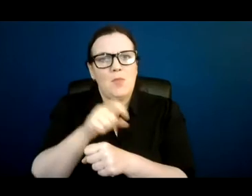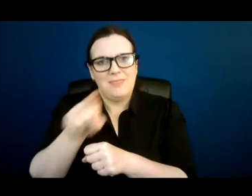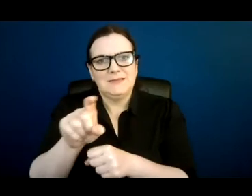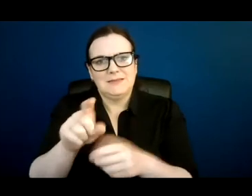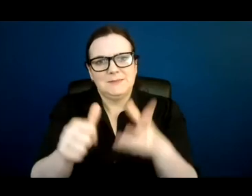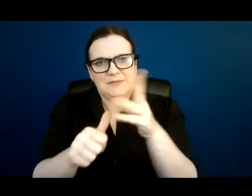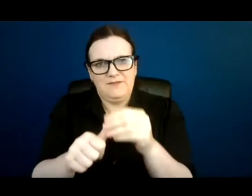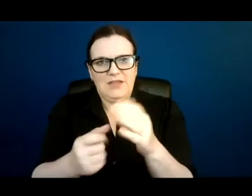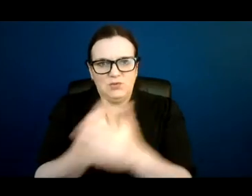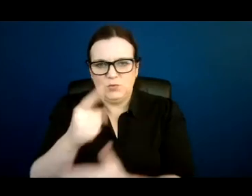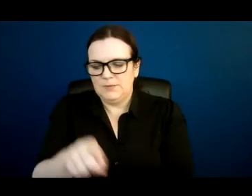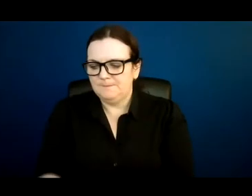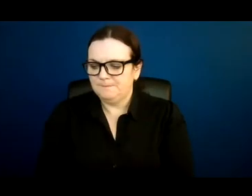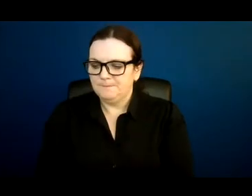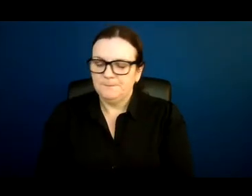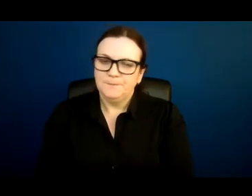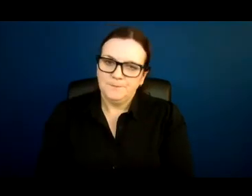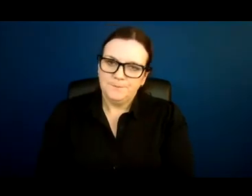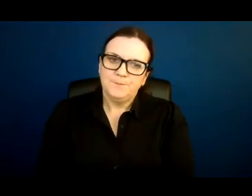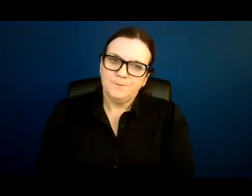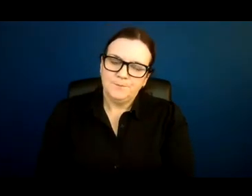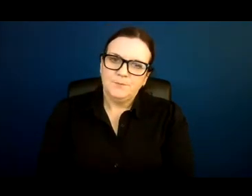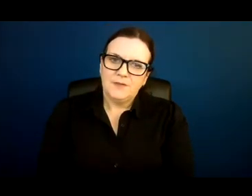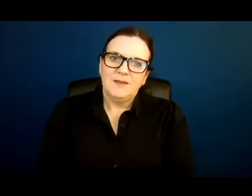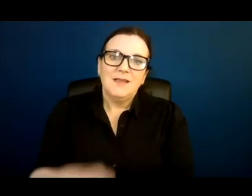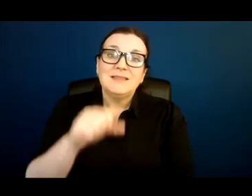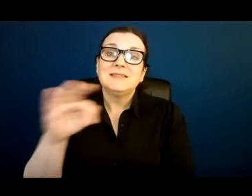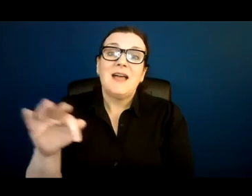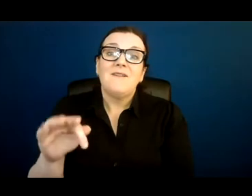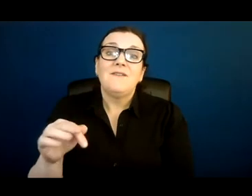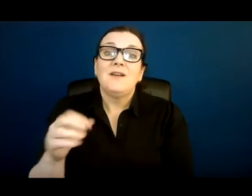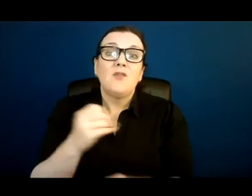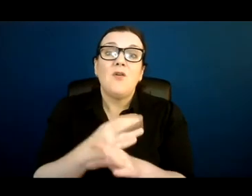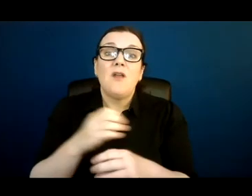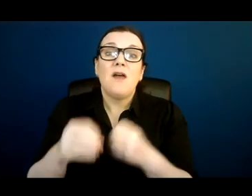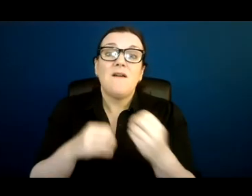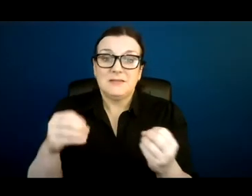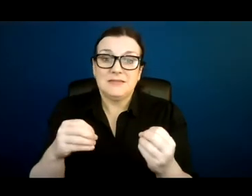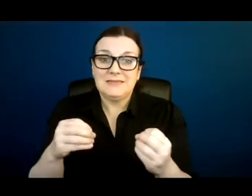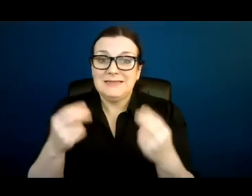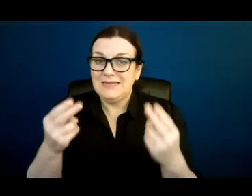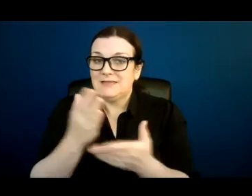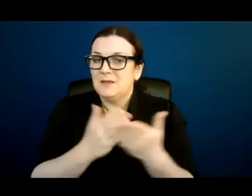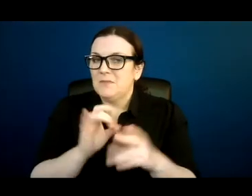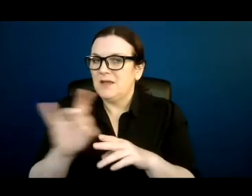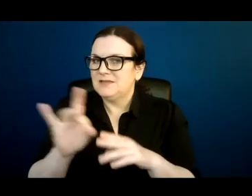Staff in all offices though are going to require a level of learning and understanding around what's